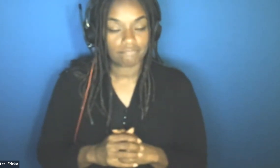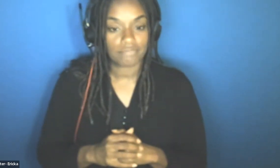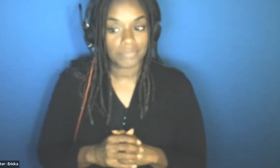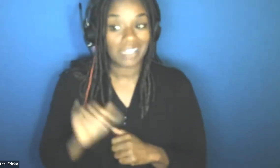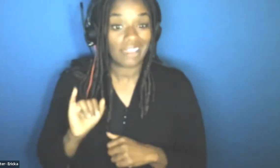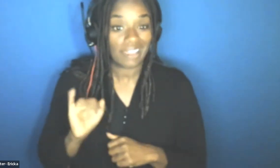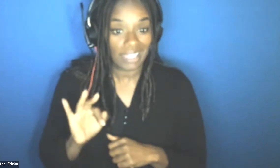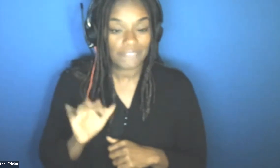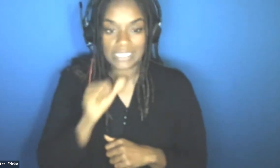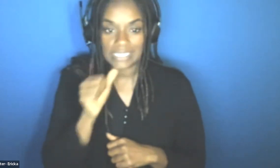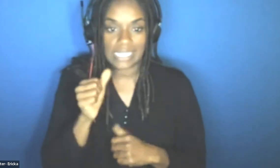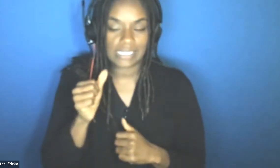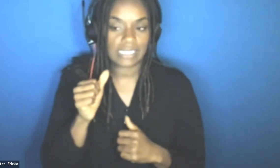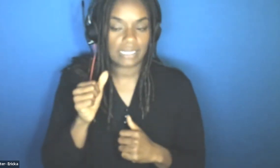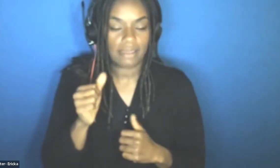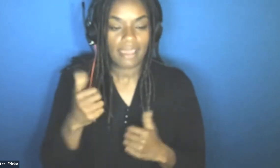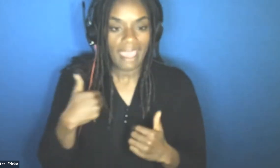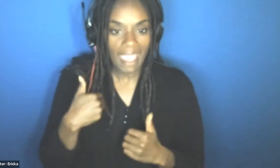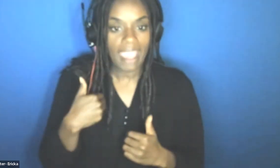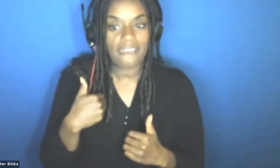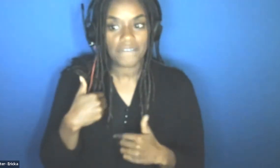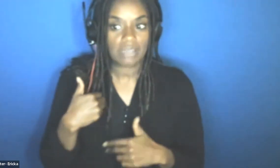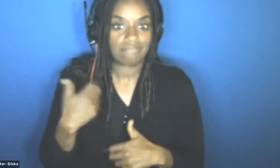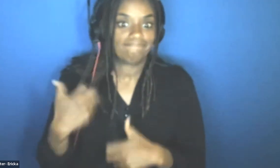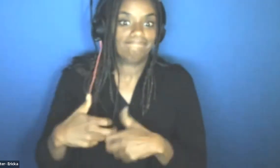Yeah, he does, because the -- he is a person with a disability and may have rights to that accommodation to take off work.